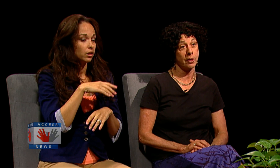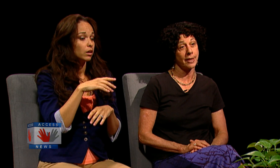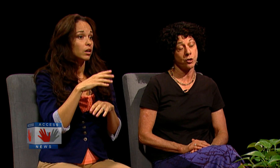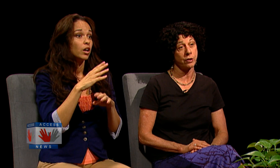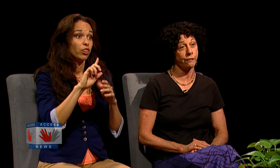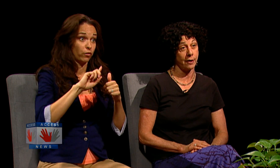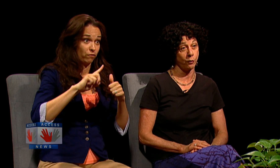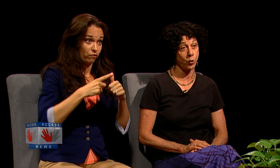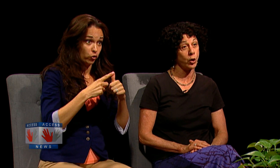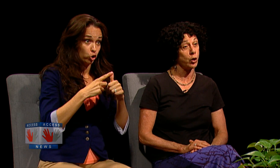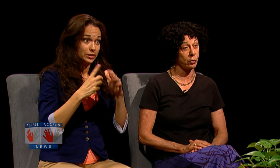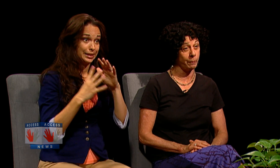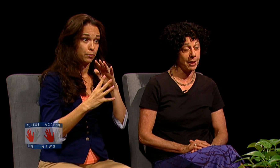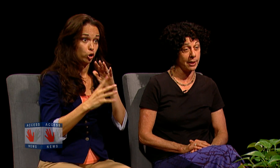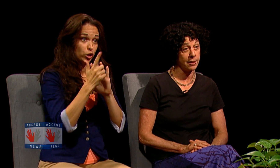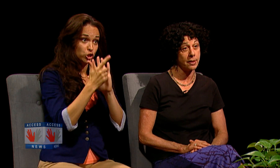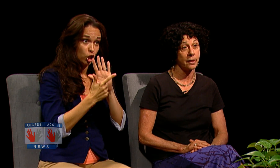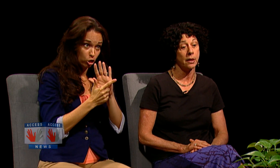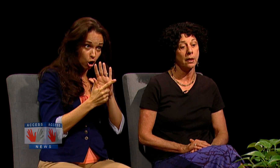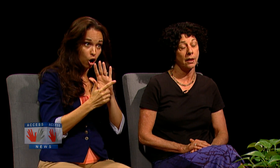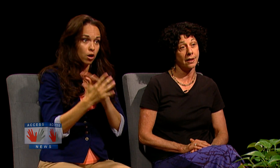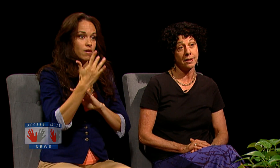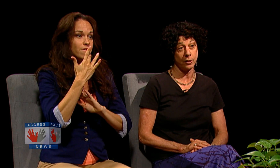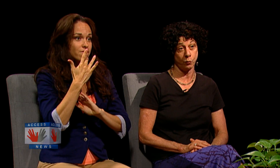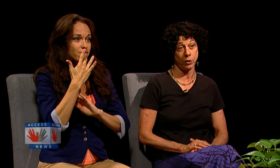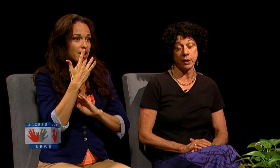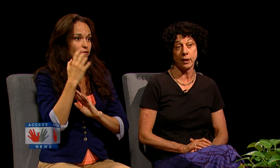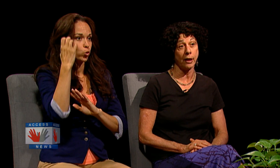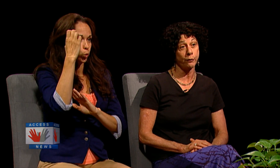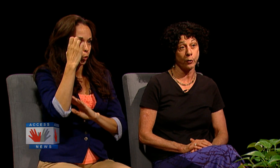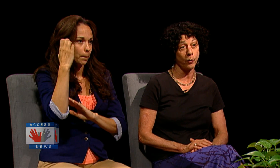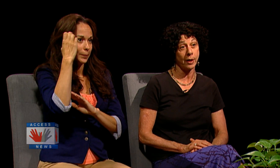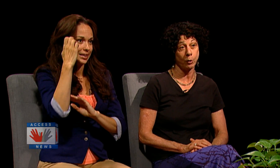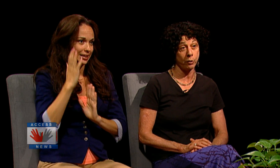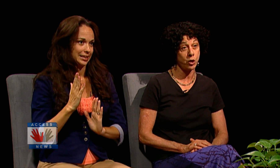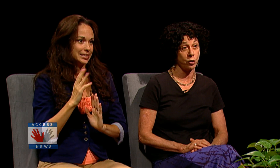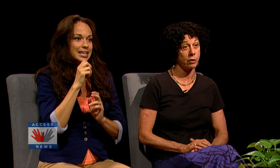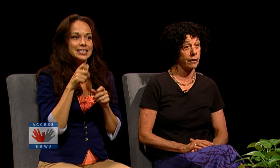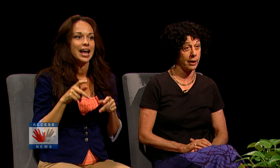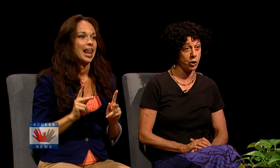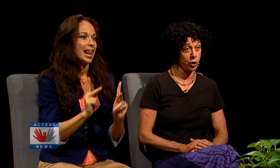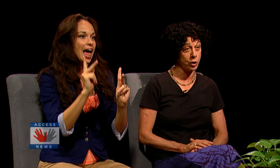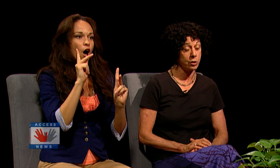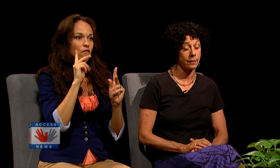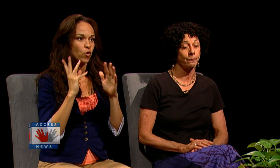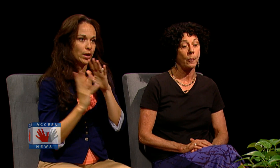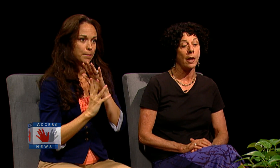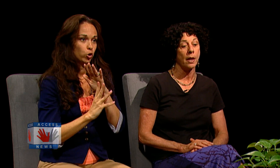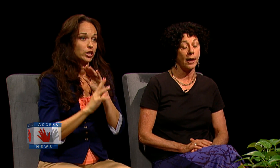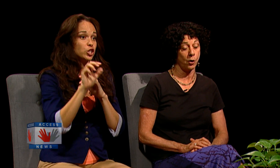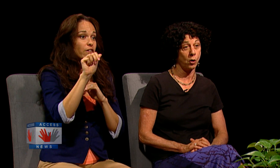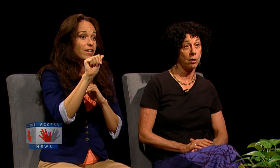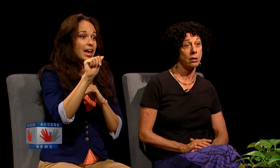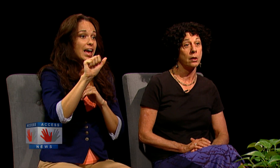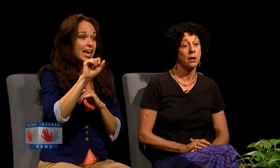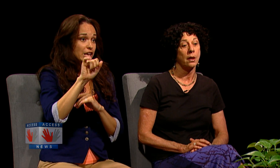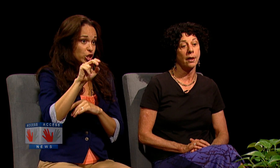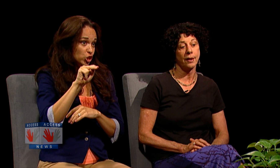ACTUALLY FAVORED EUROPEANS, AND DIDN'T REALLY ALLOW FOR IMMIGRATION OF ASIANS AT ALL.